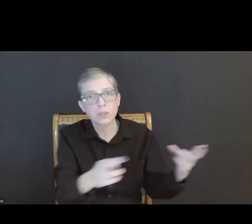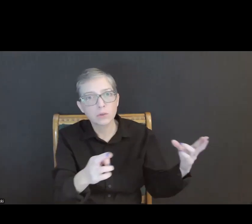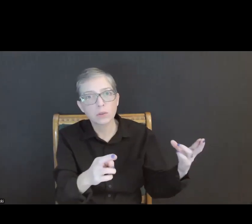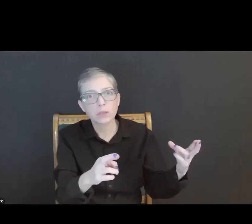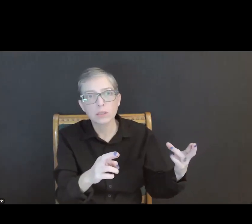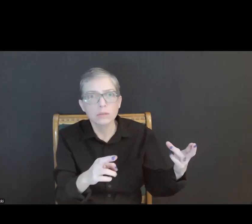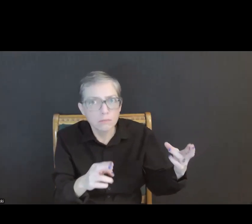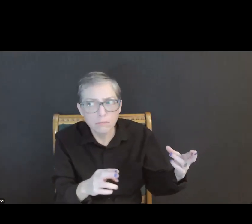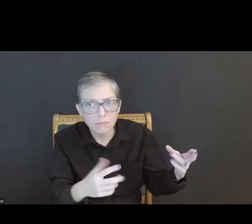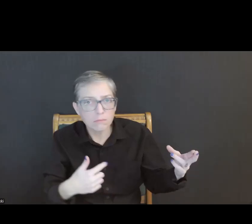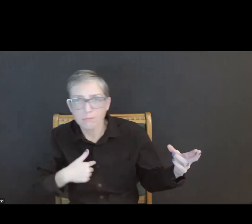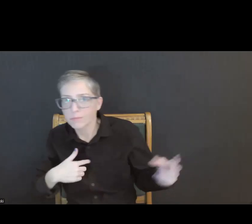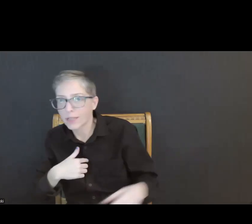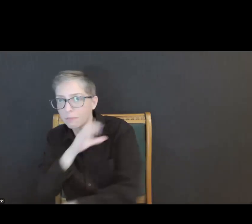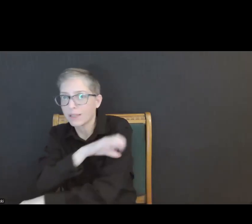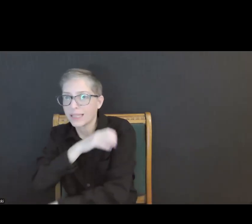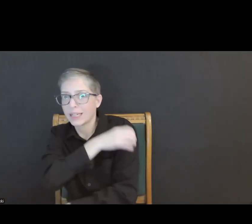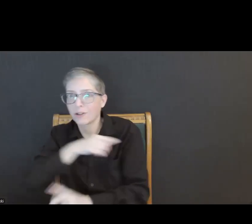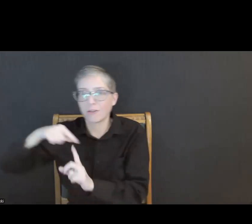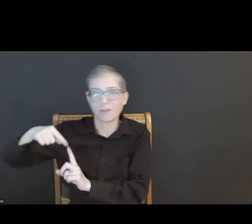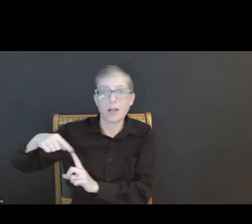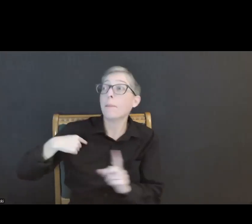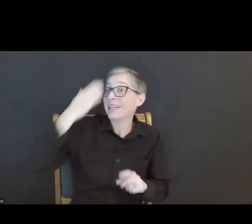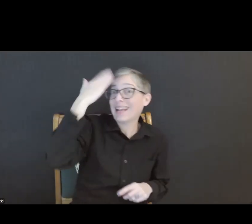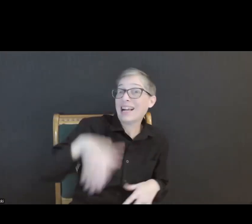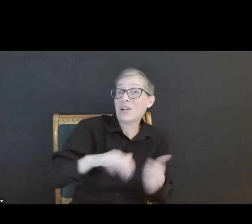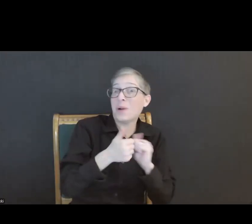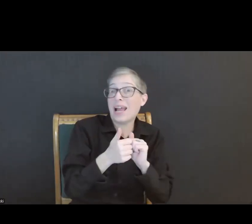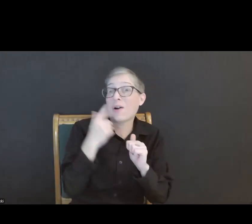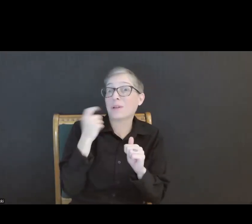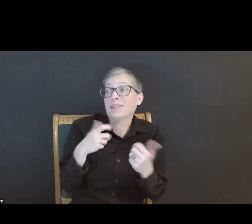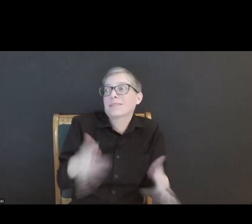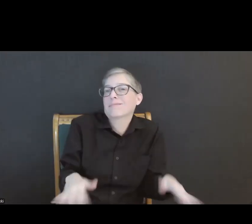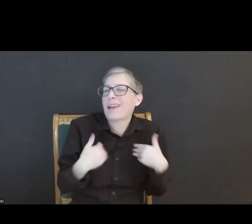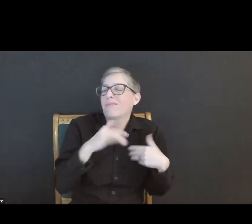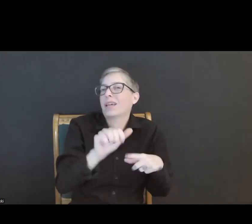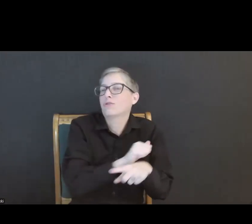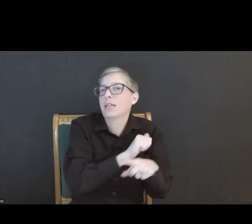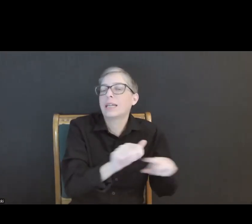I don't do that I know how to do that because that's a base training but I do I really focus